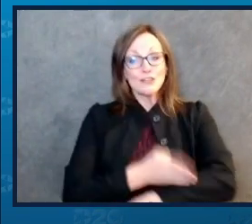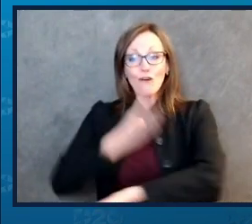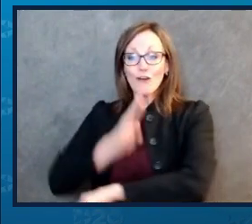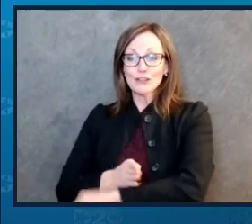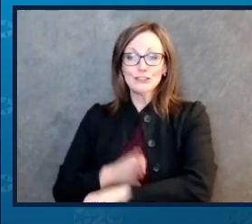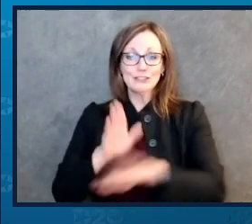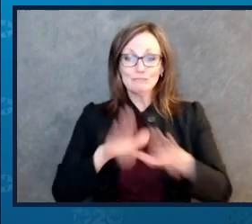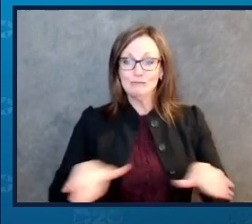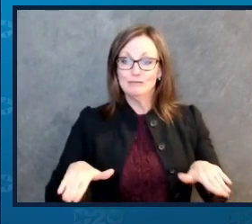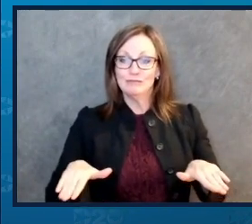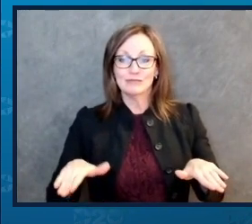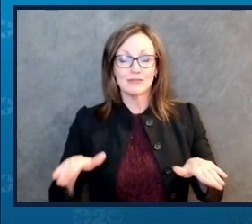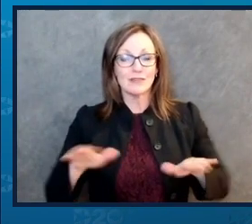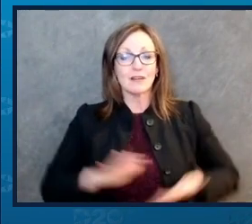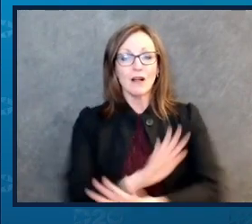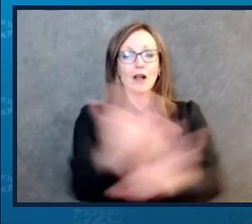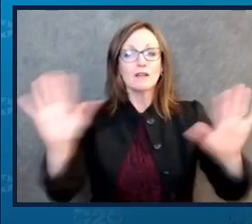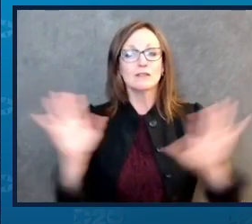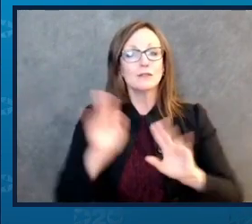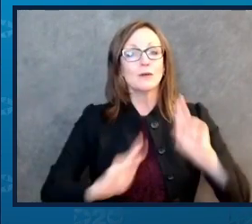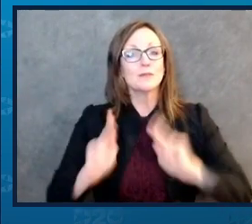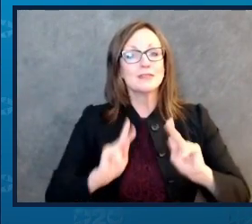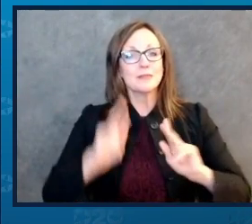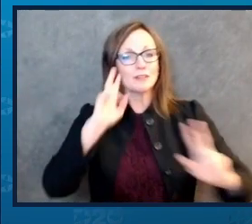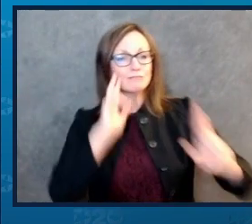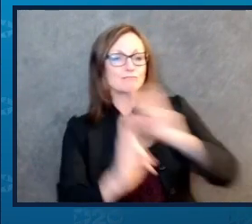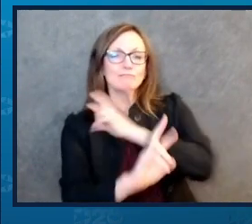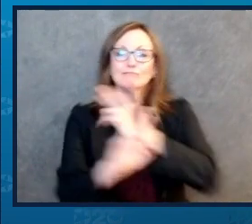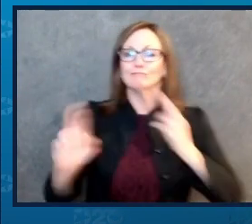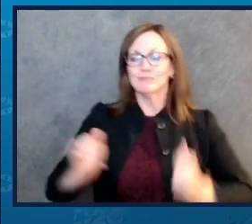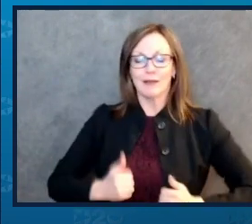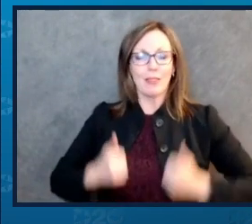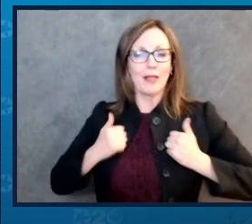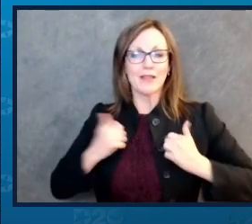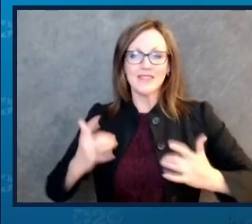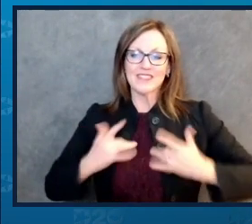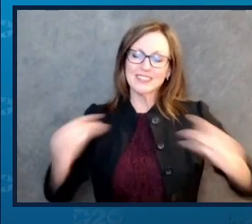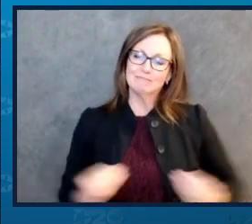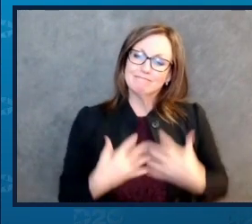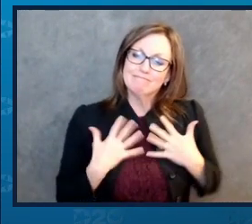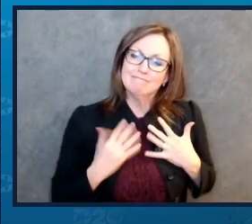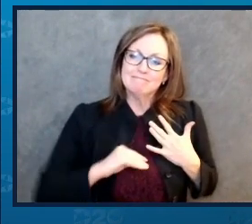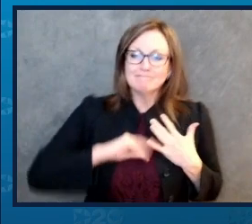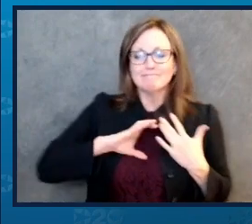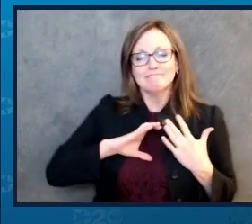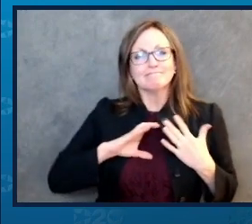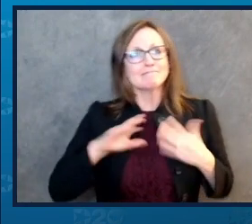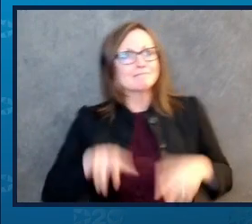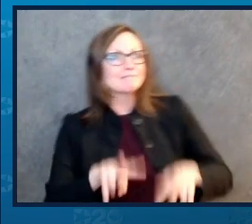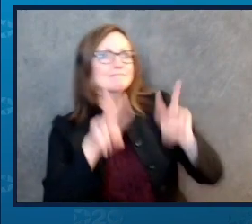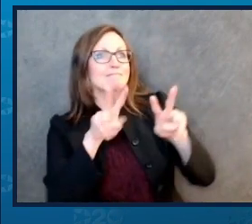OUR LIVES HAVE DIGNITY AND RESPECT. WE NEED OUR LEADER WHO WILL COME